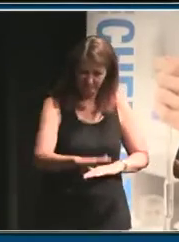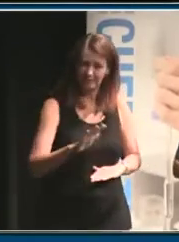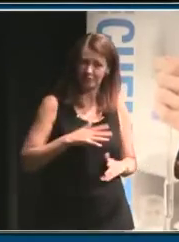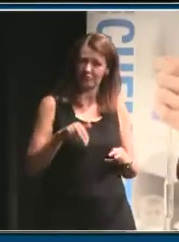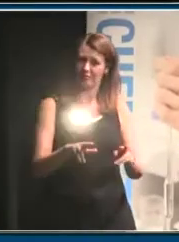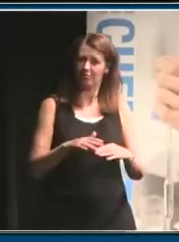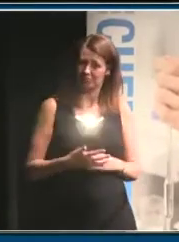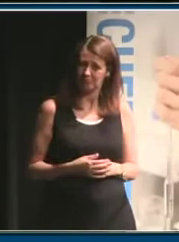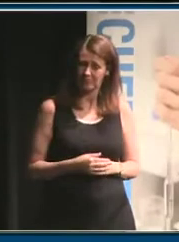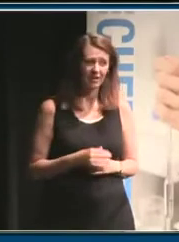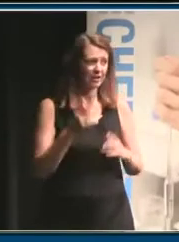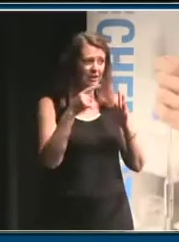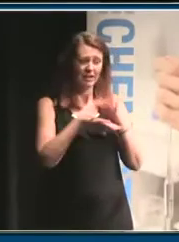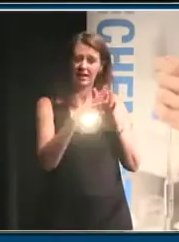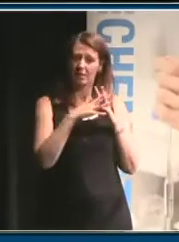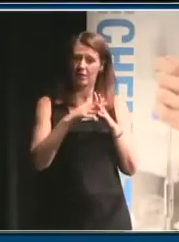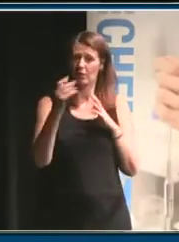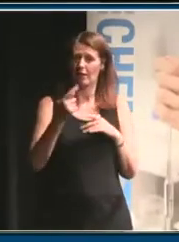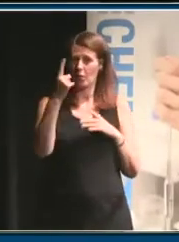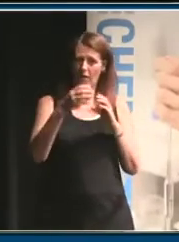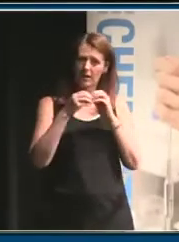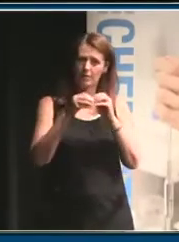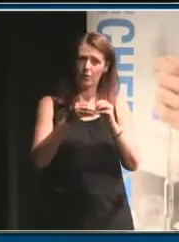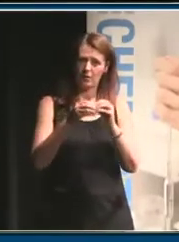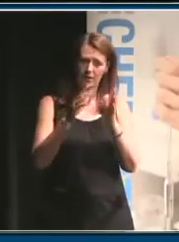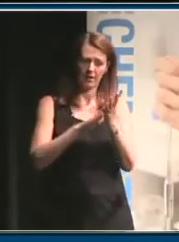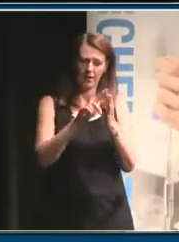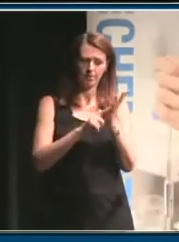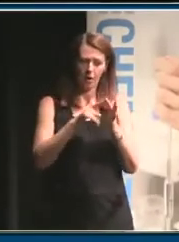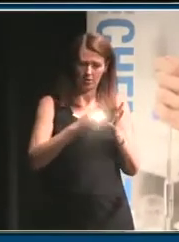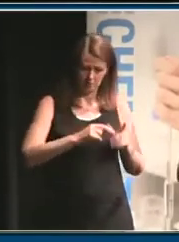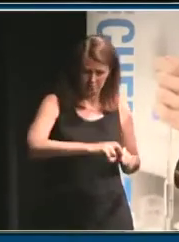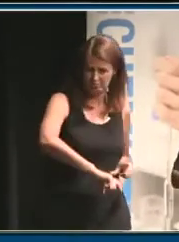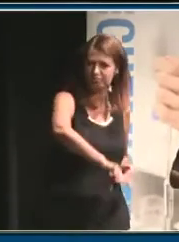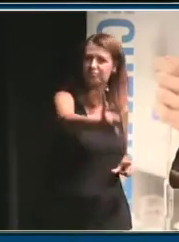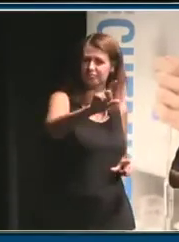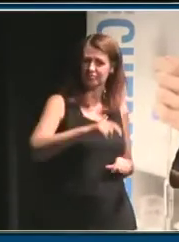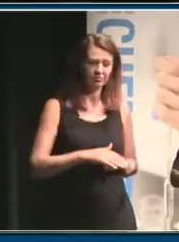the United States there's one billion miles of asphalt pavement and the sun in the air